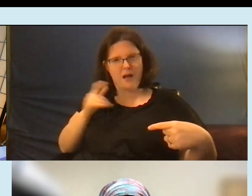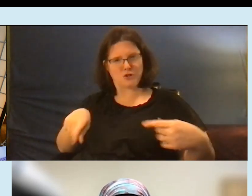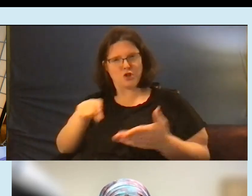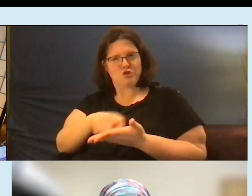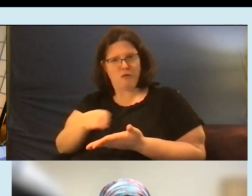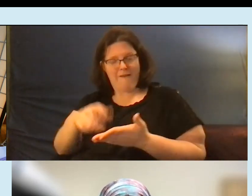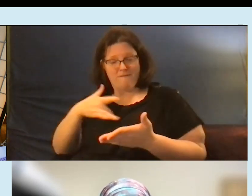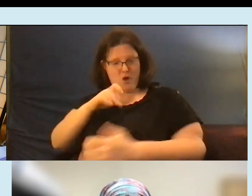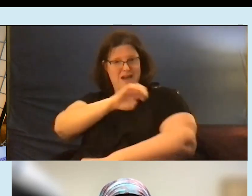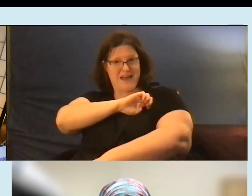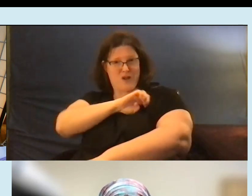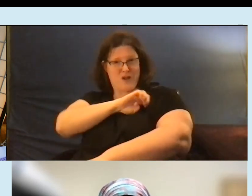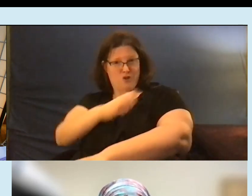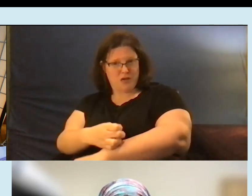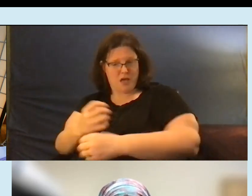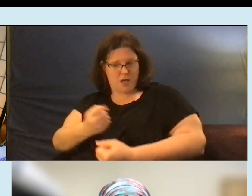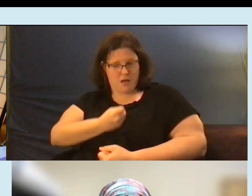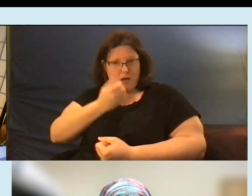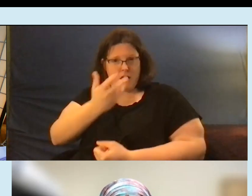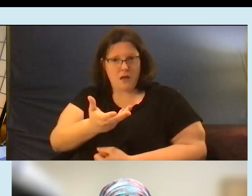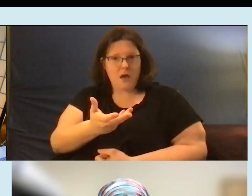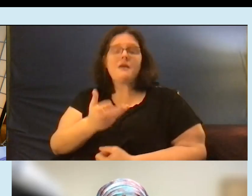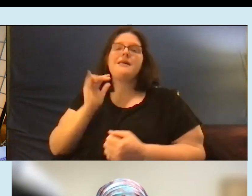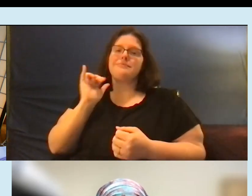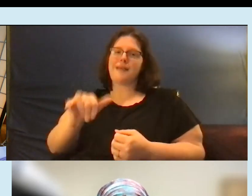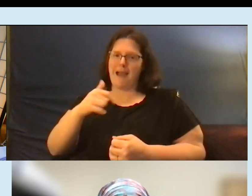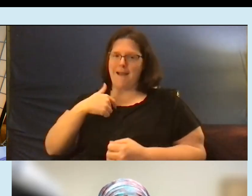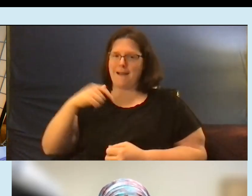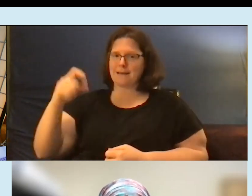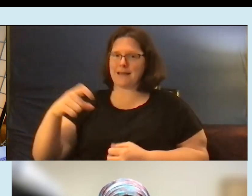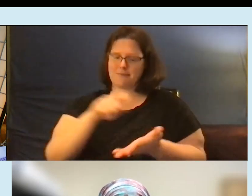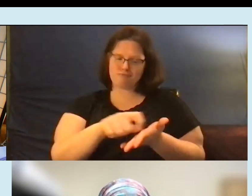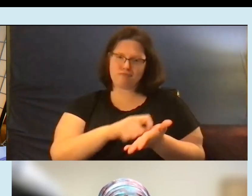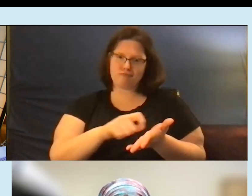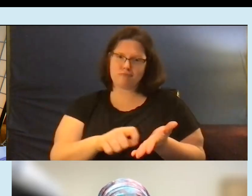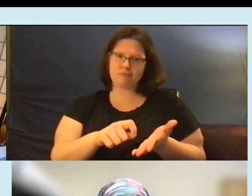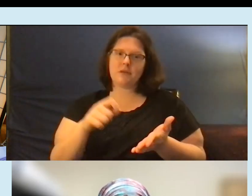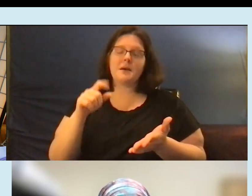to do it because it really is something I want to have as just a therapeutic approach for me